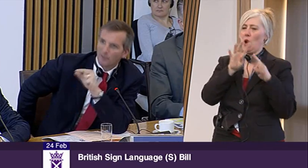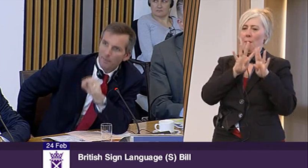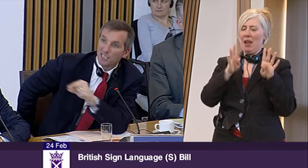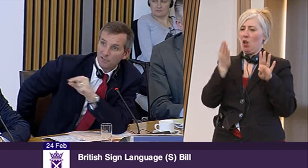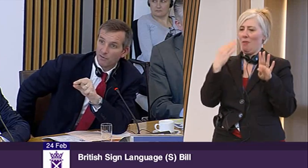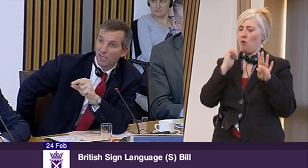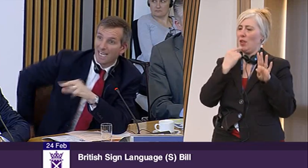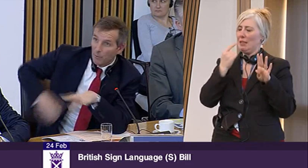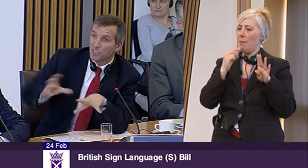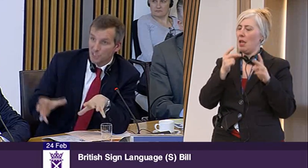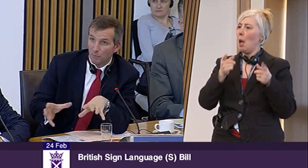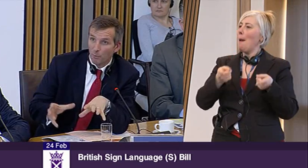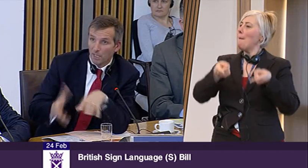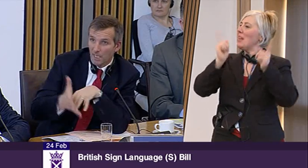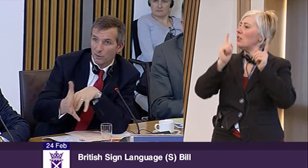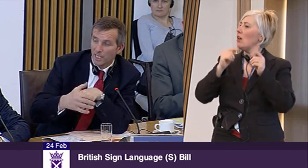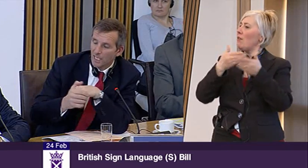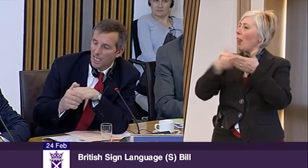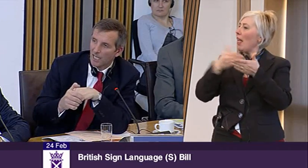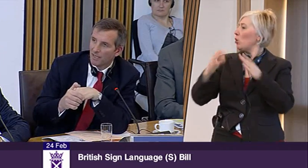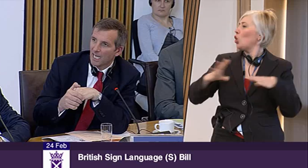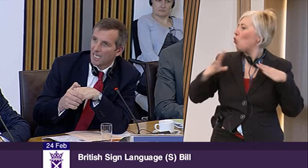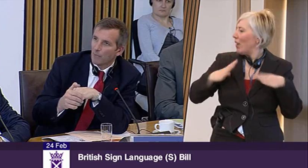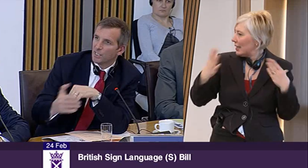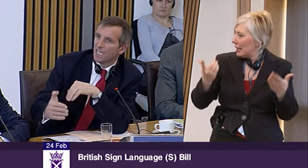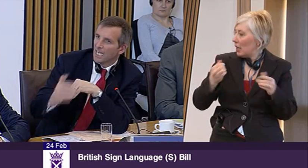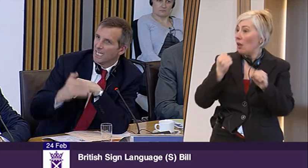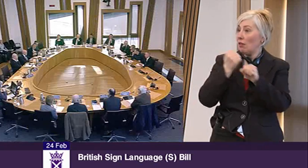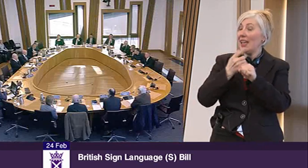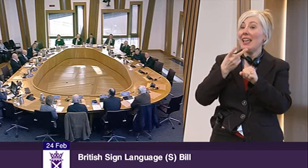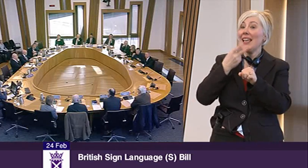to the minister who has responsibility for languages, including the Gaelic language.